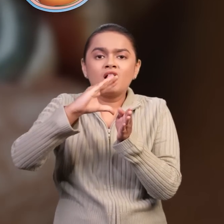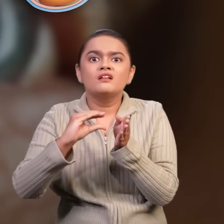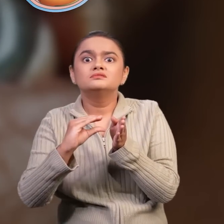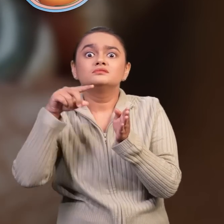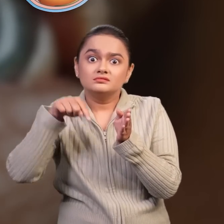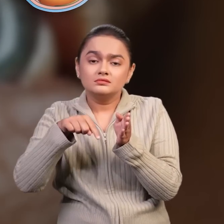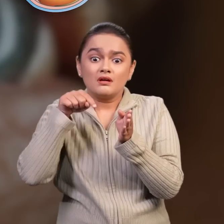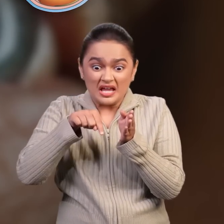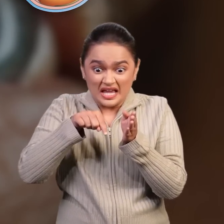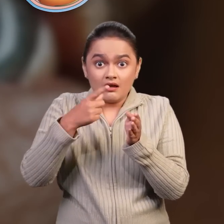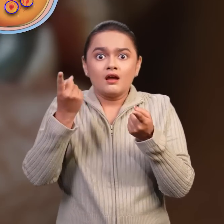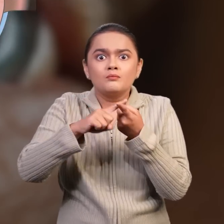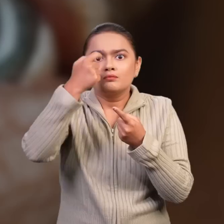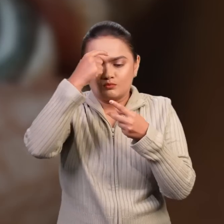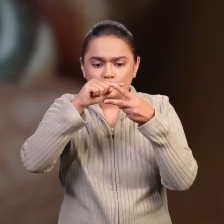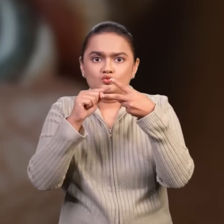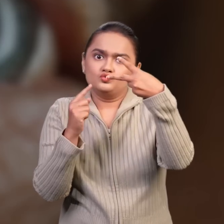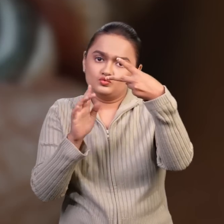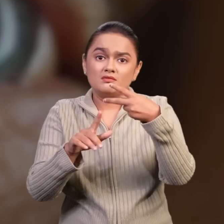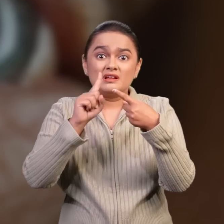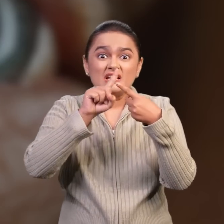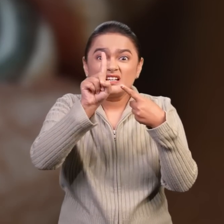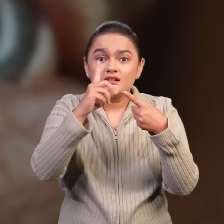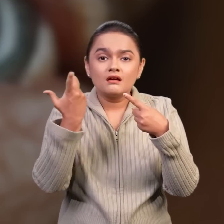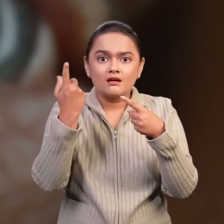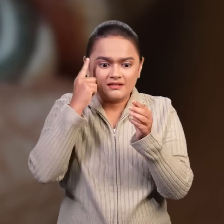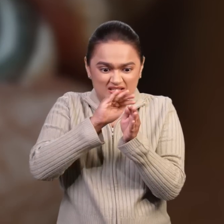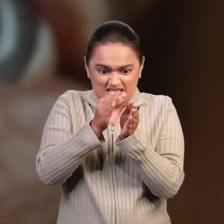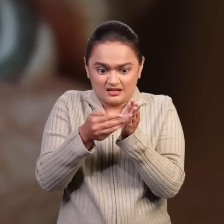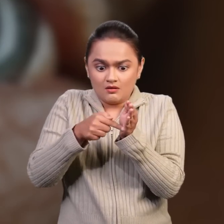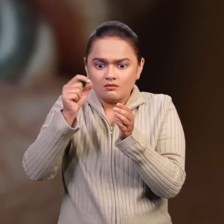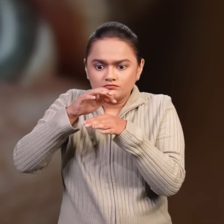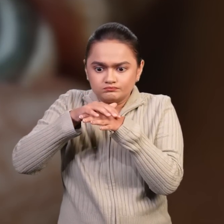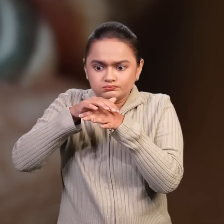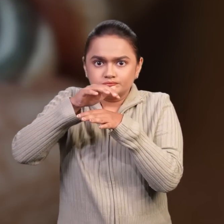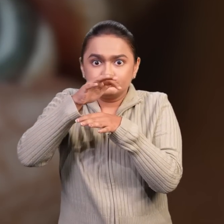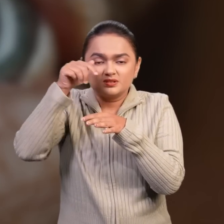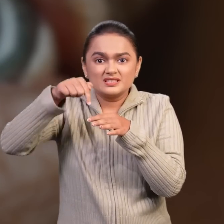and what it does is basically two types of problems. One is it causes a swelling of the retina,